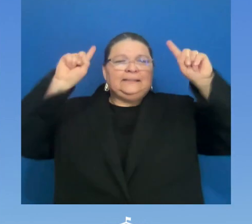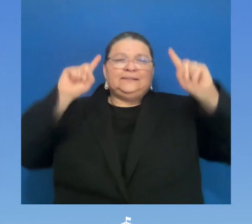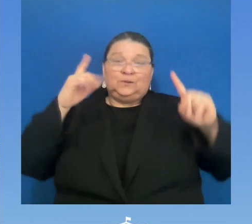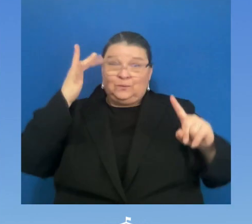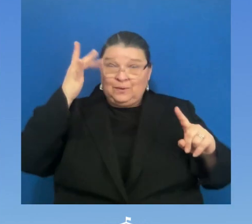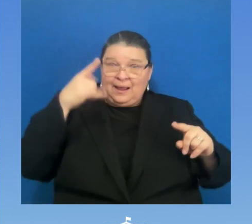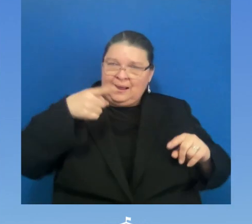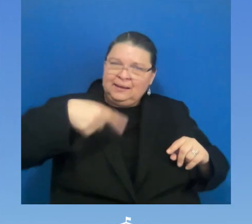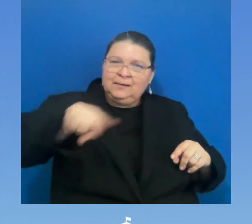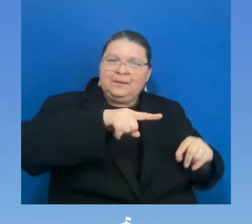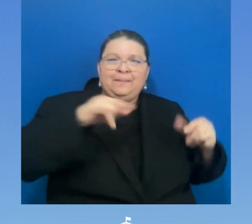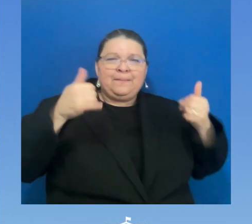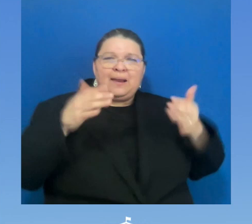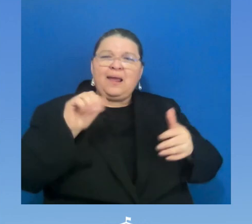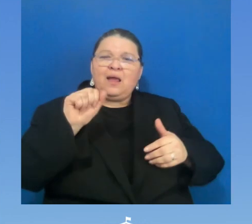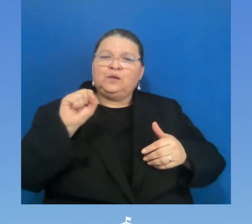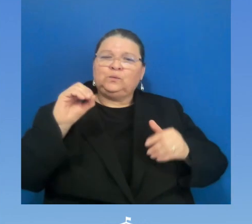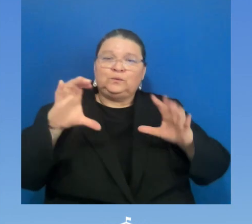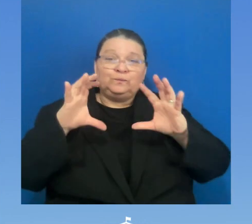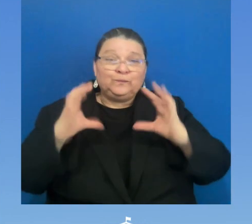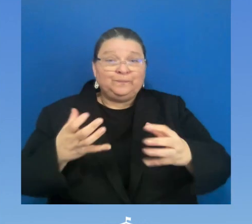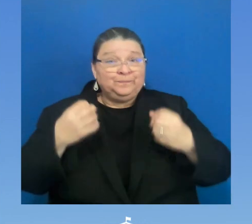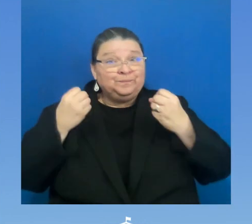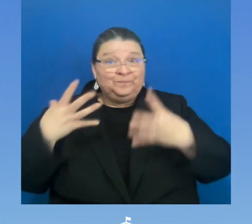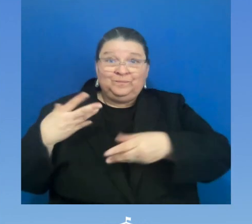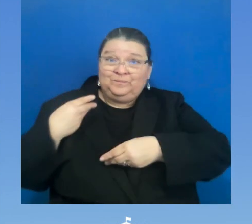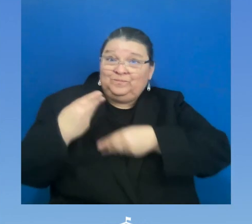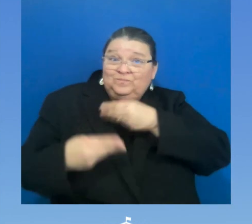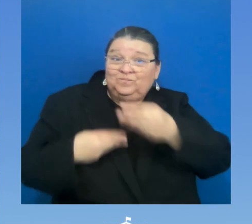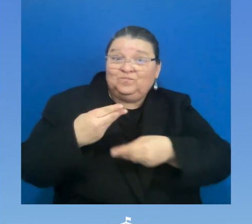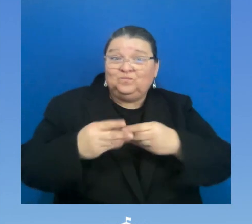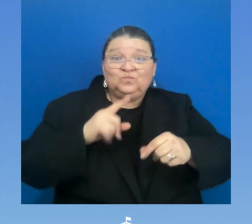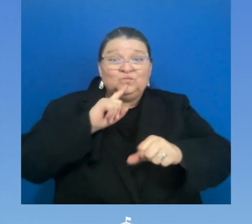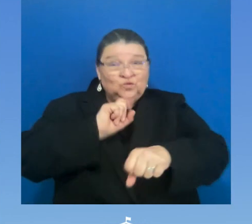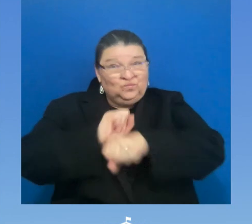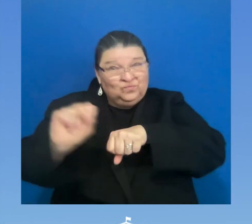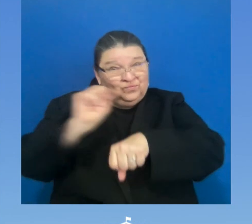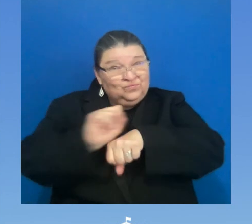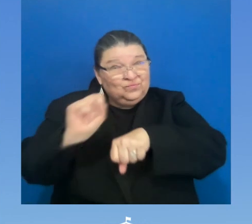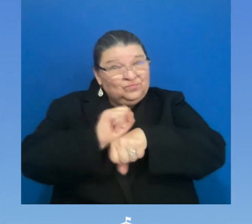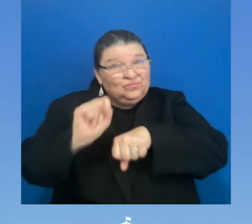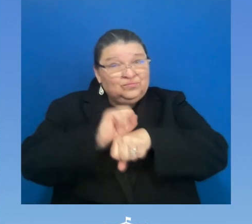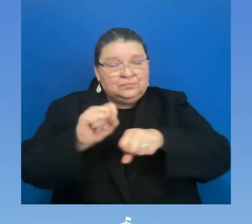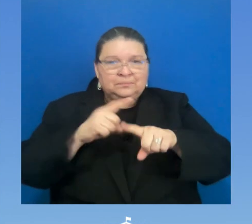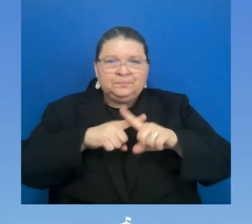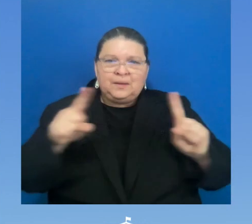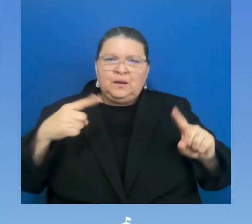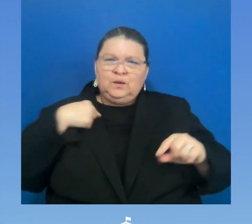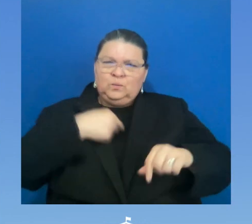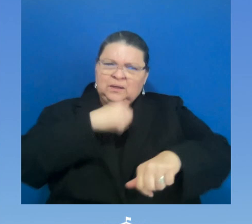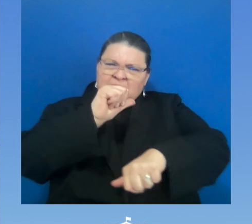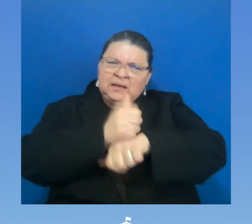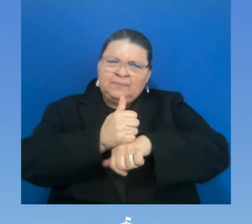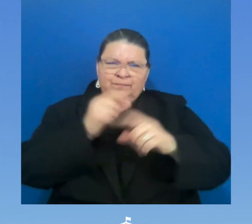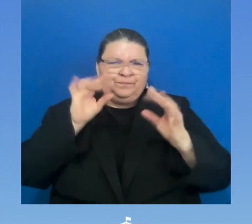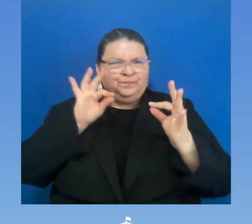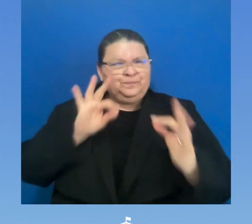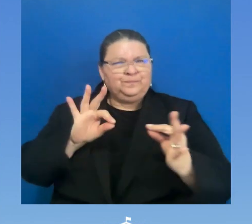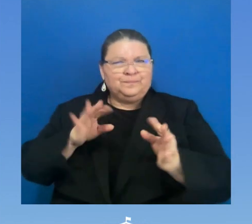But, you know, we took the steps to create it the way we needed it, and it allowed us to get it over the line. The Vice President: And the Players Association,